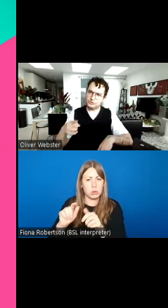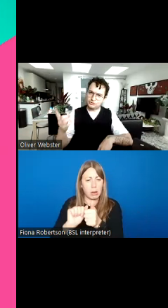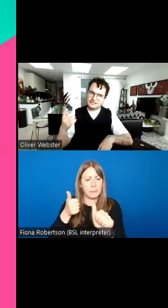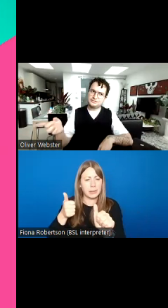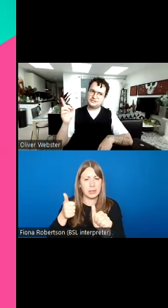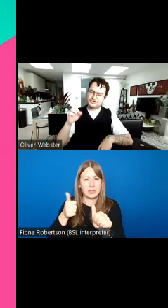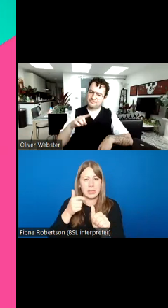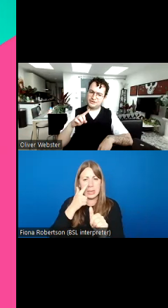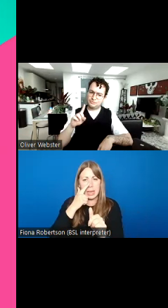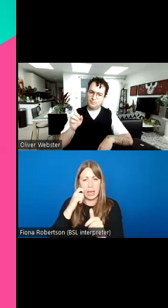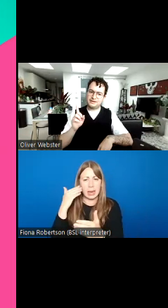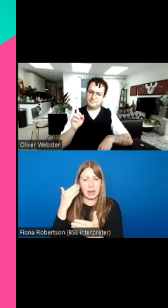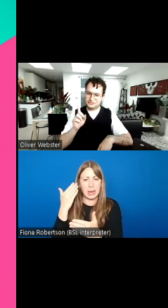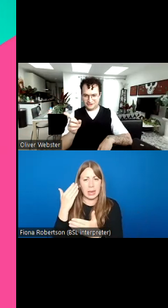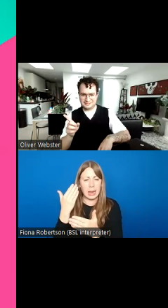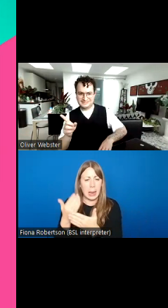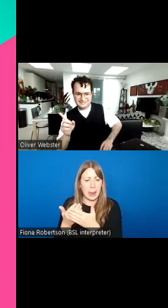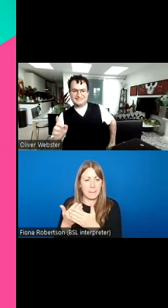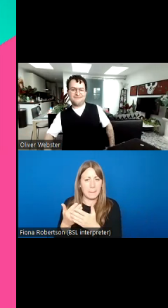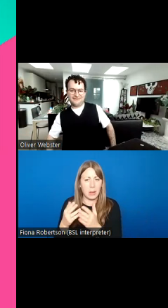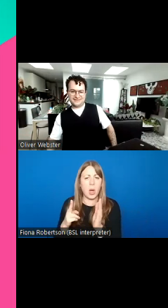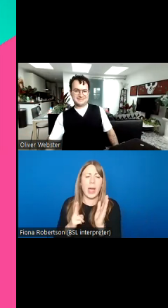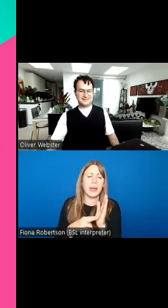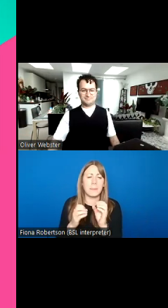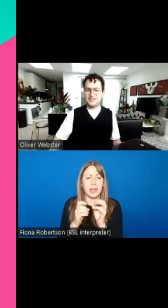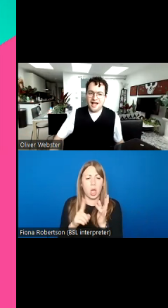Most organizations that are [?] will probably be charities that can claim back VAT.